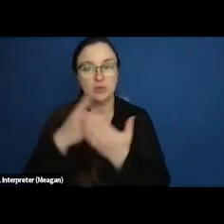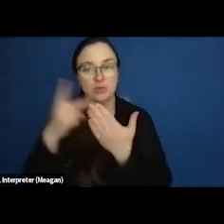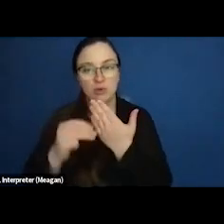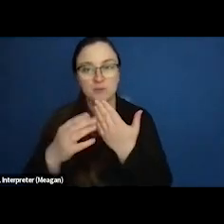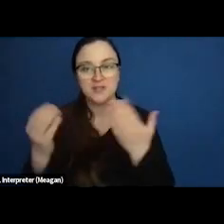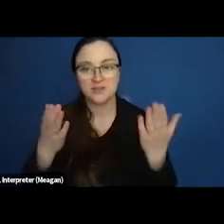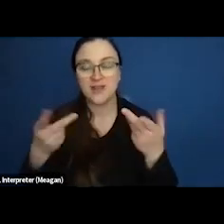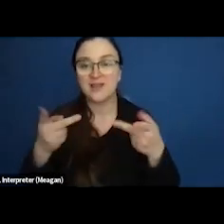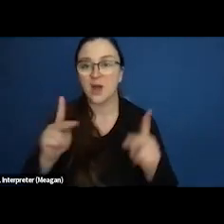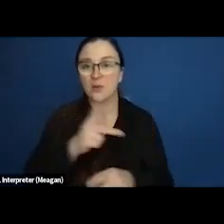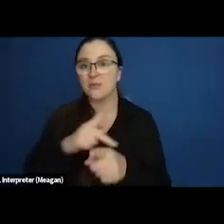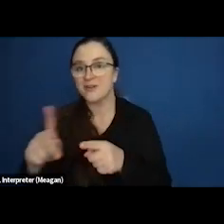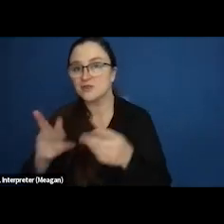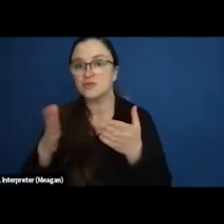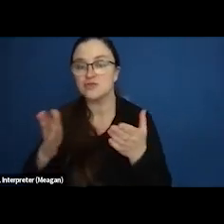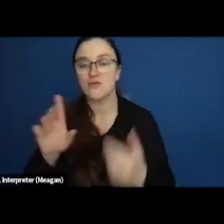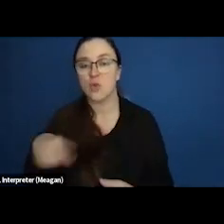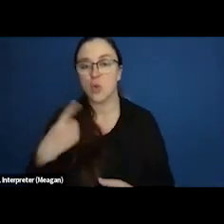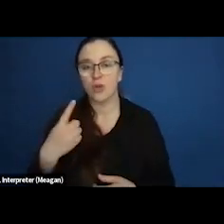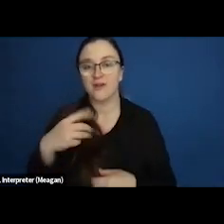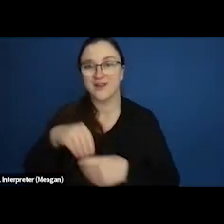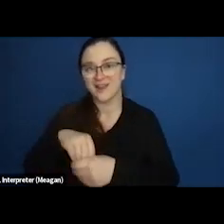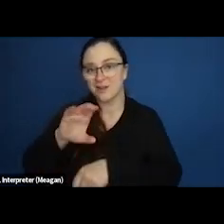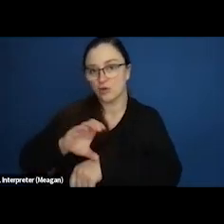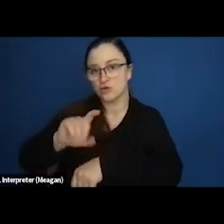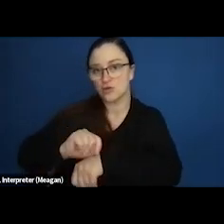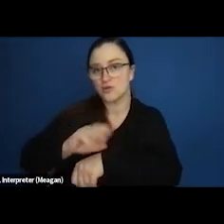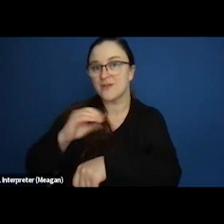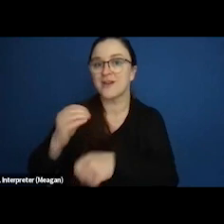to serve only in consultative and supportive roles.